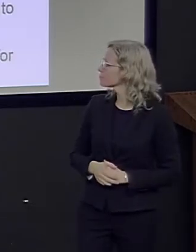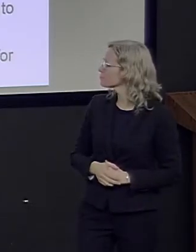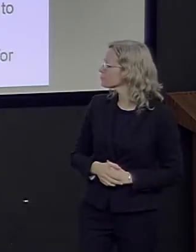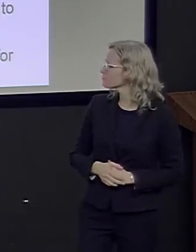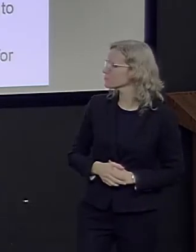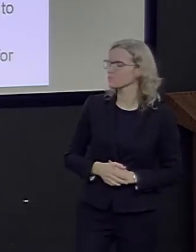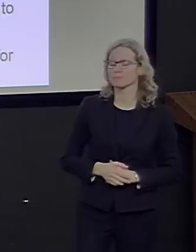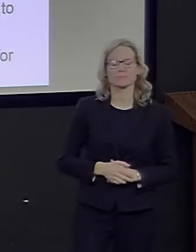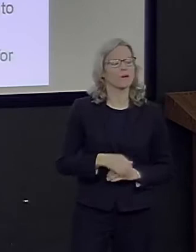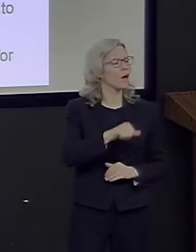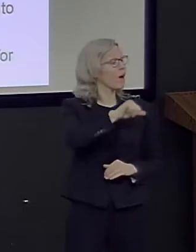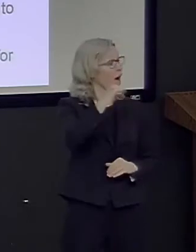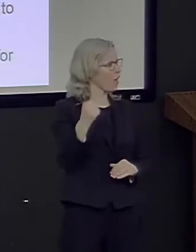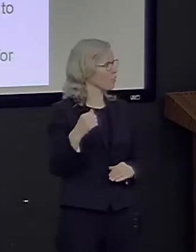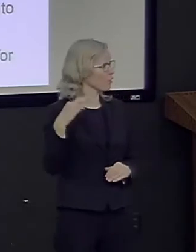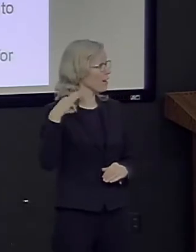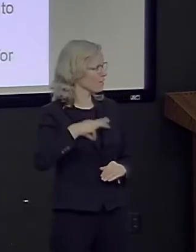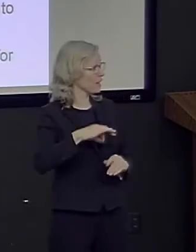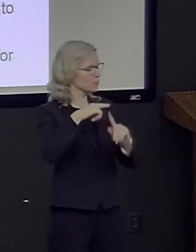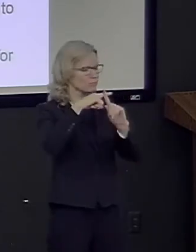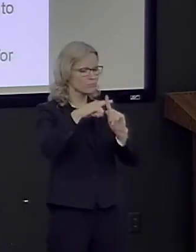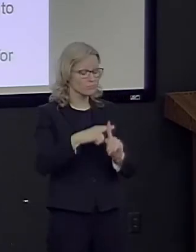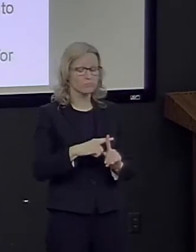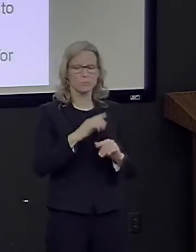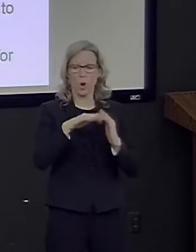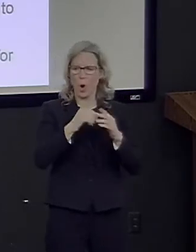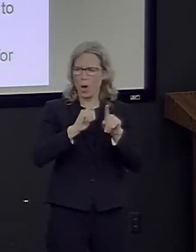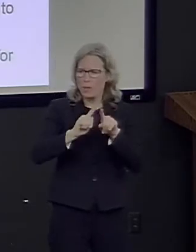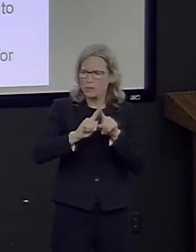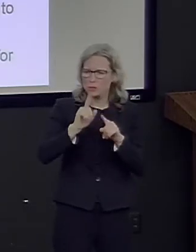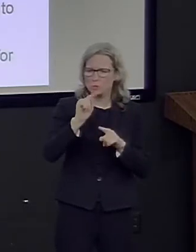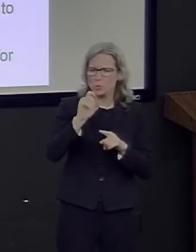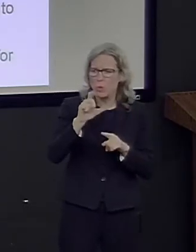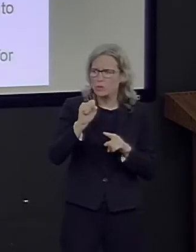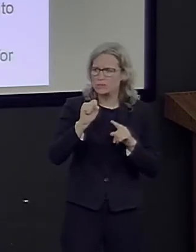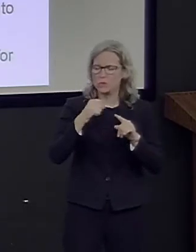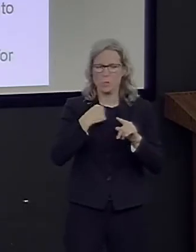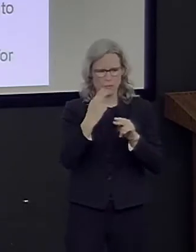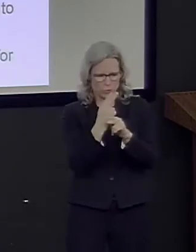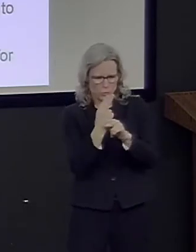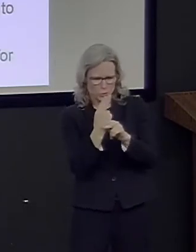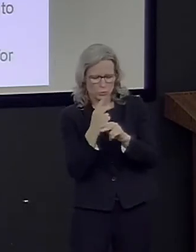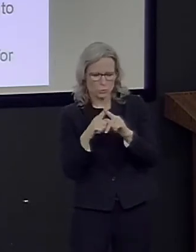all of the tools for computation of these signals that we know how to do from functional imaging, we can do here.